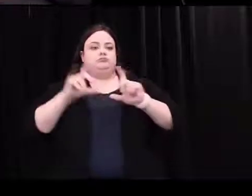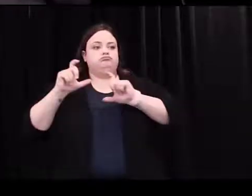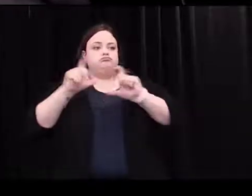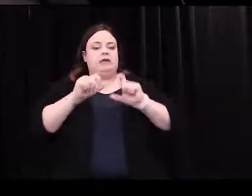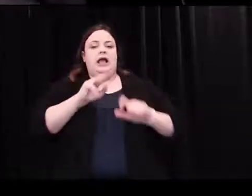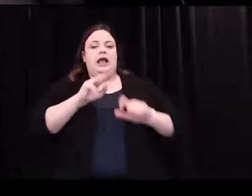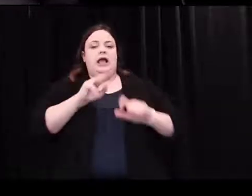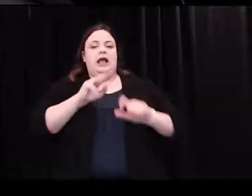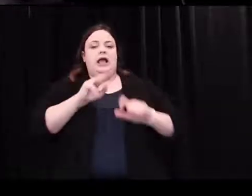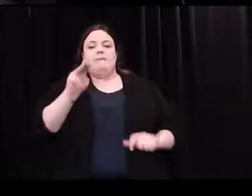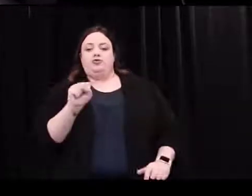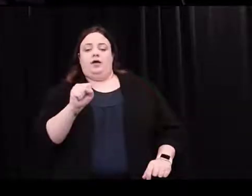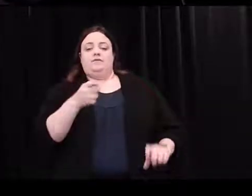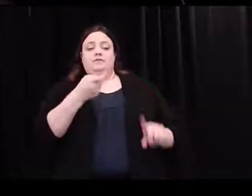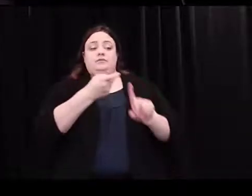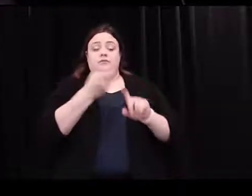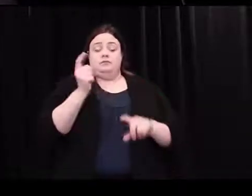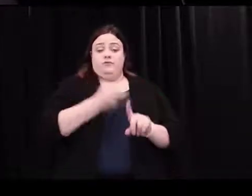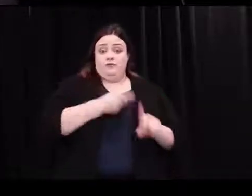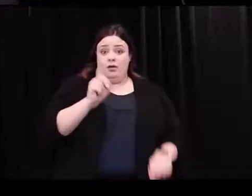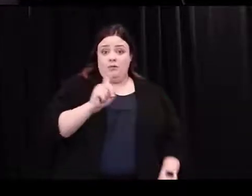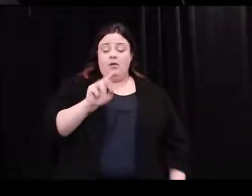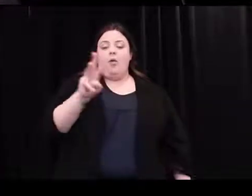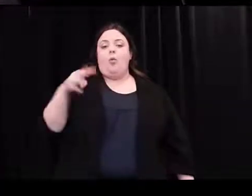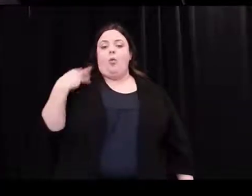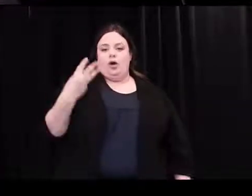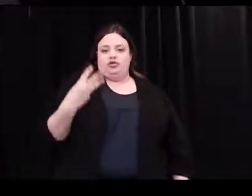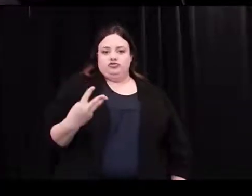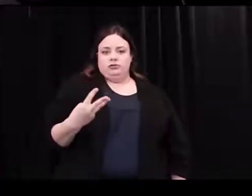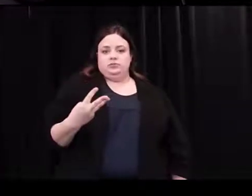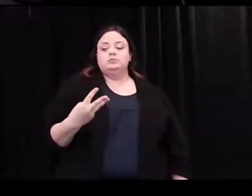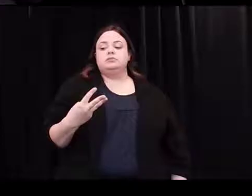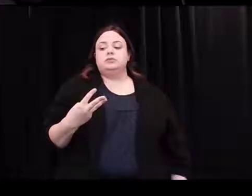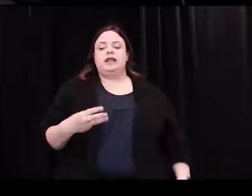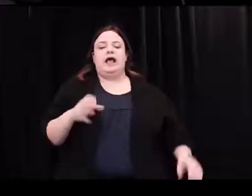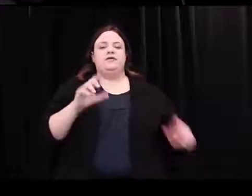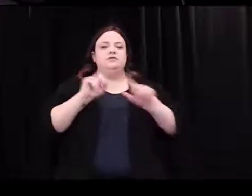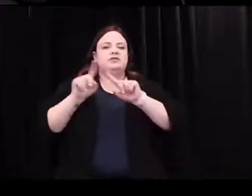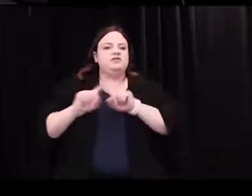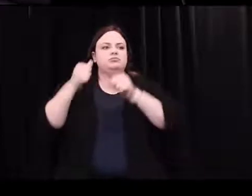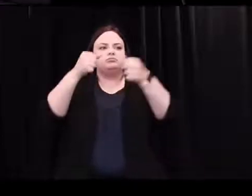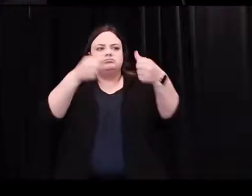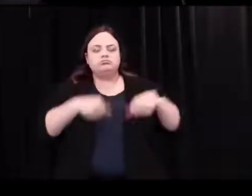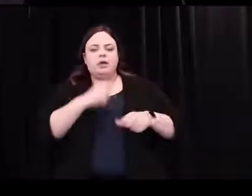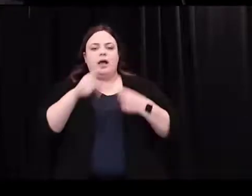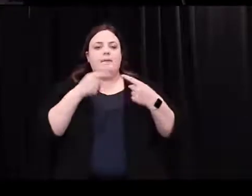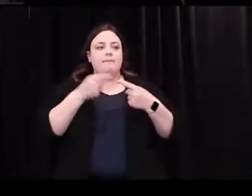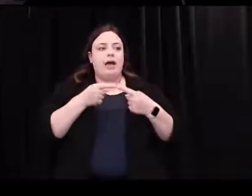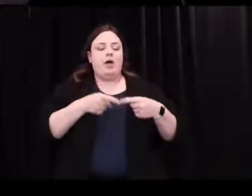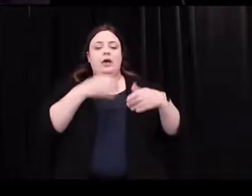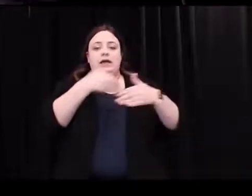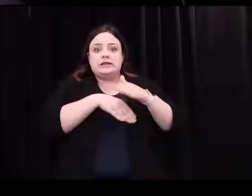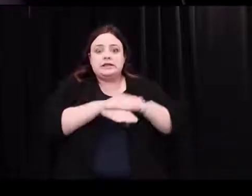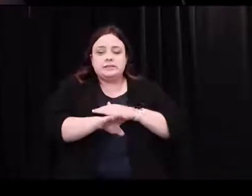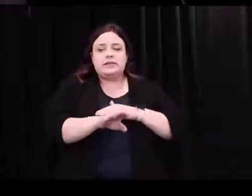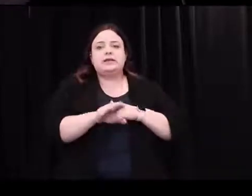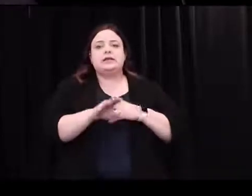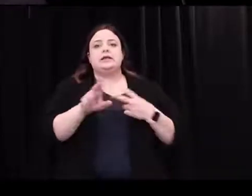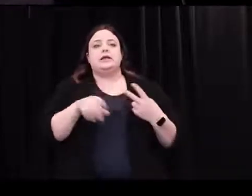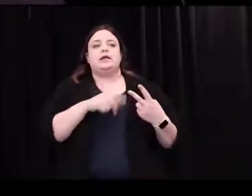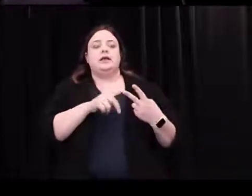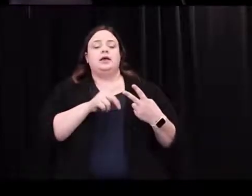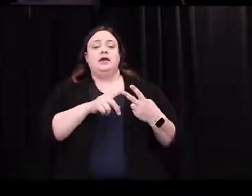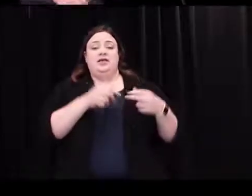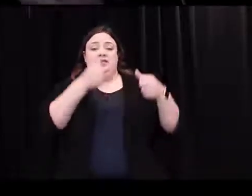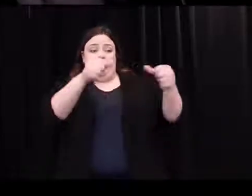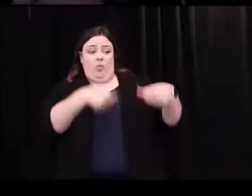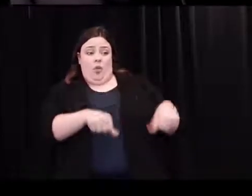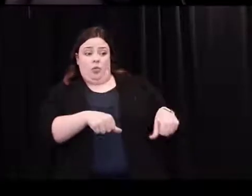Washington, where they have these posters all over campus about accessibility, and the poster on this